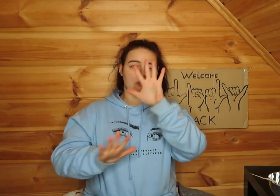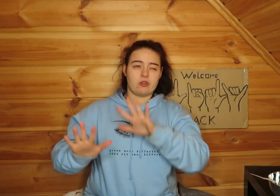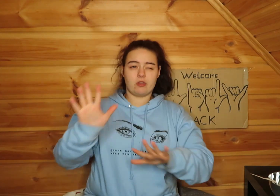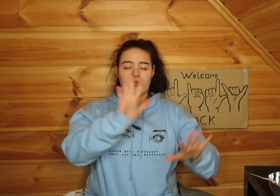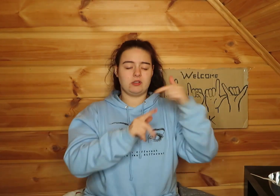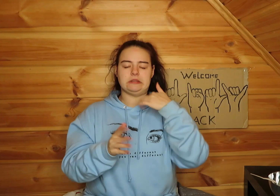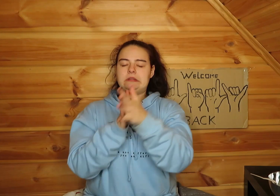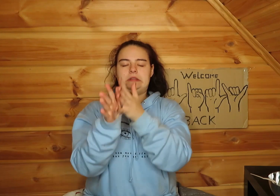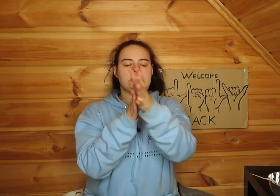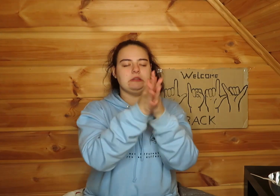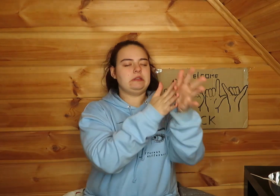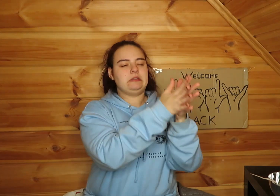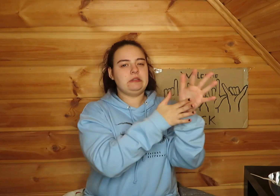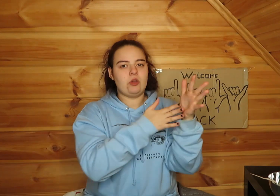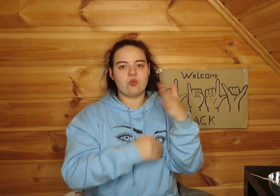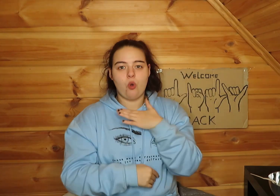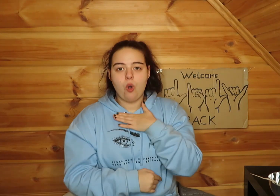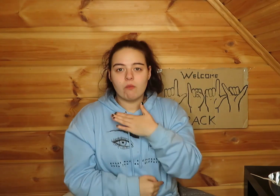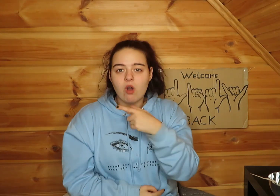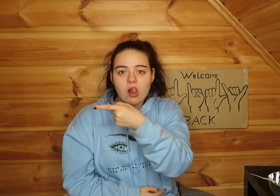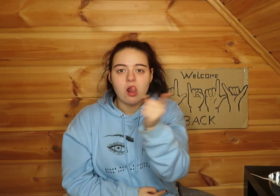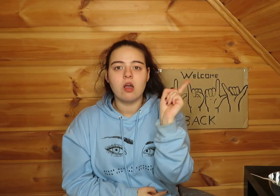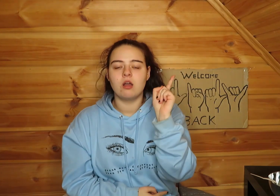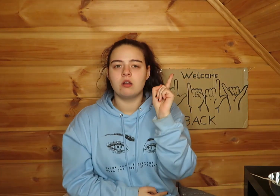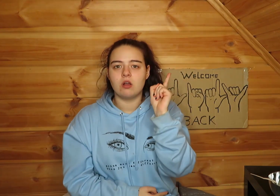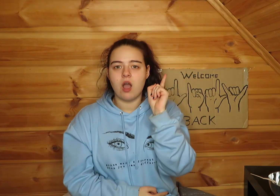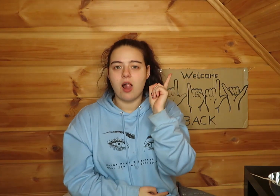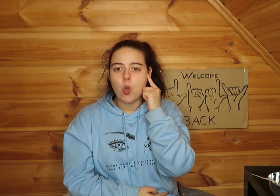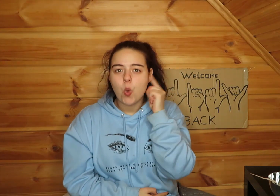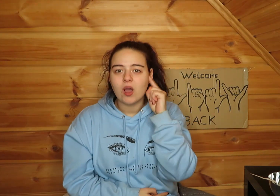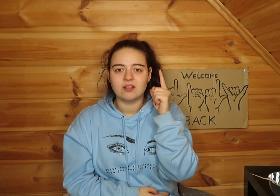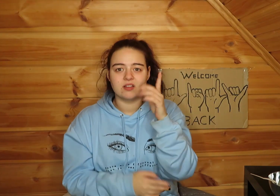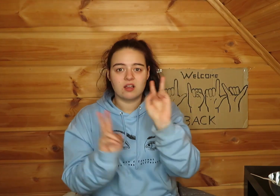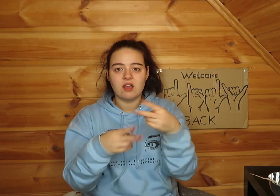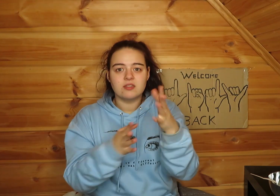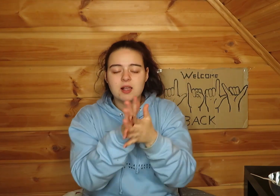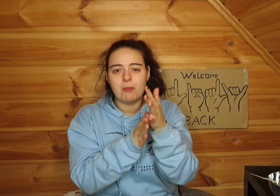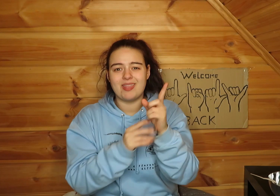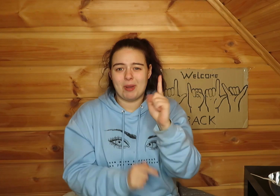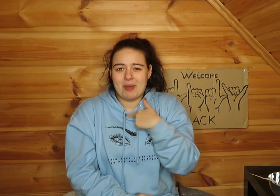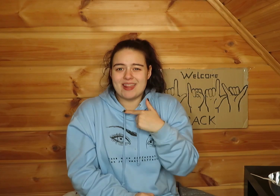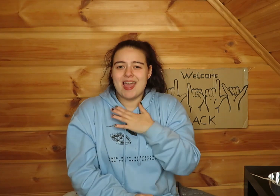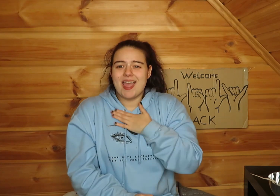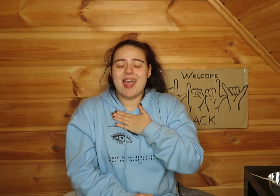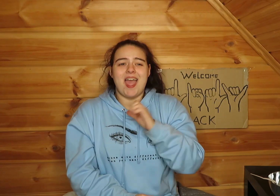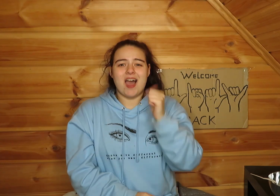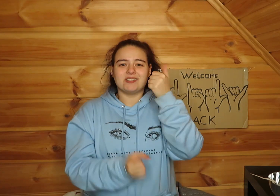and I was so confused and I signed to everyone…..but they were all hearing obviously so nobody understood me ...but the point is